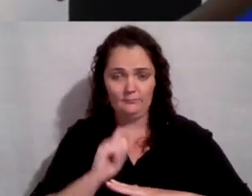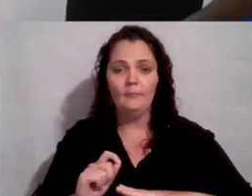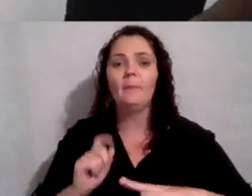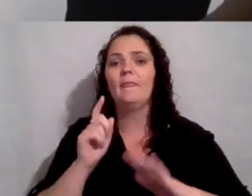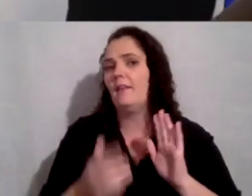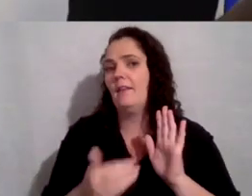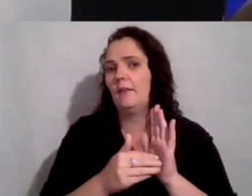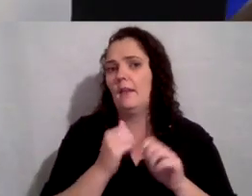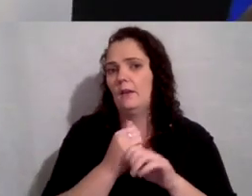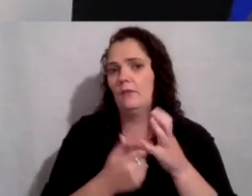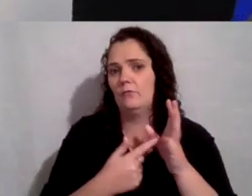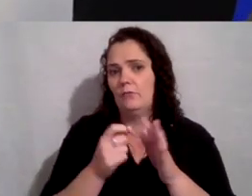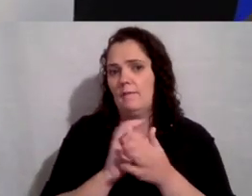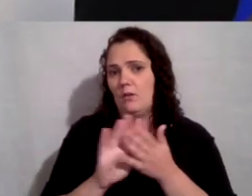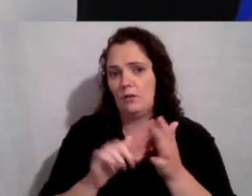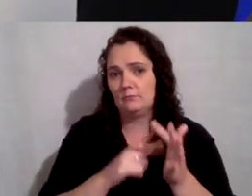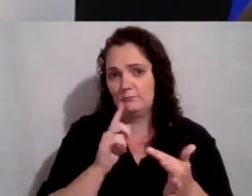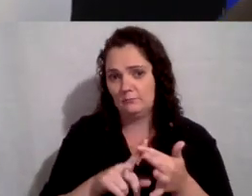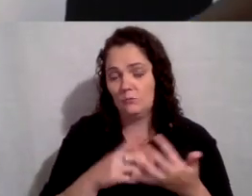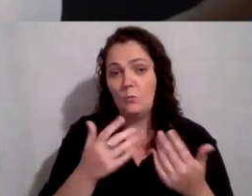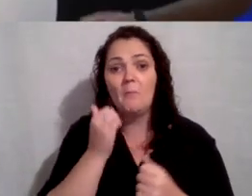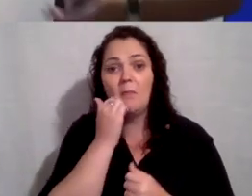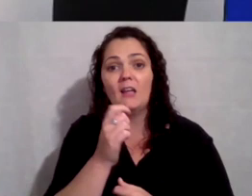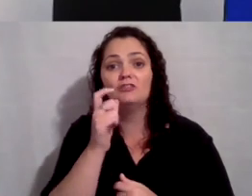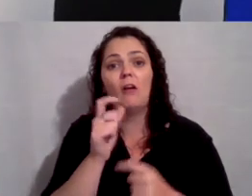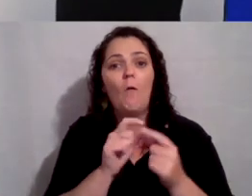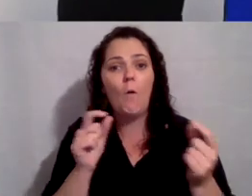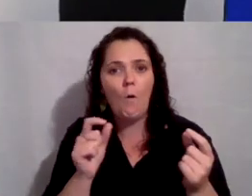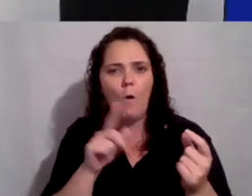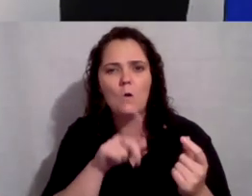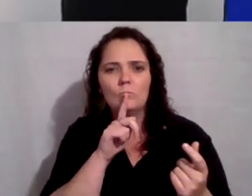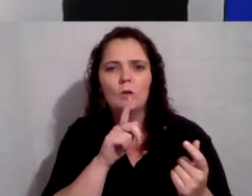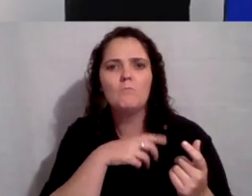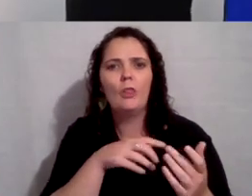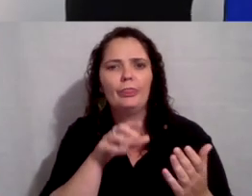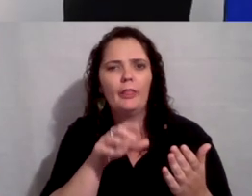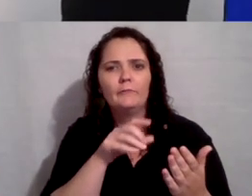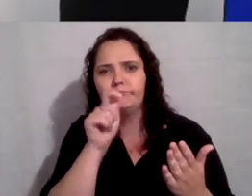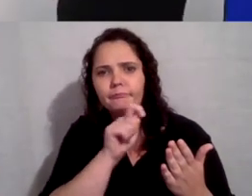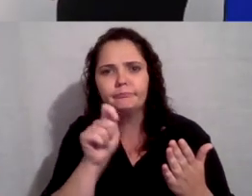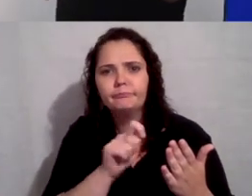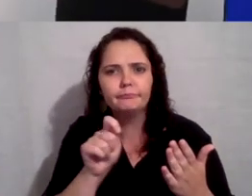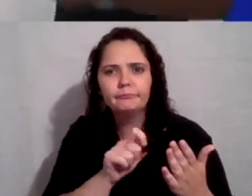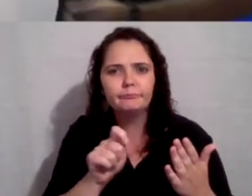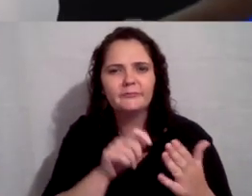back with your graphite or your charcoal and you're going to then block in, within those contours, the silhouette of